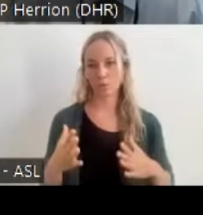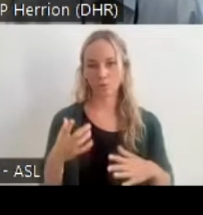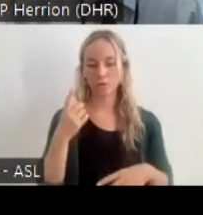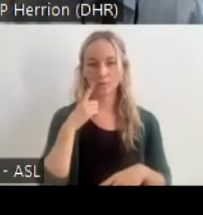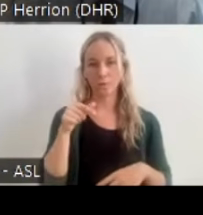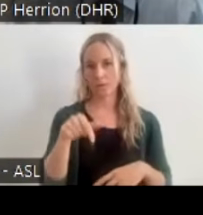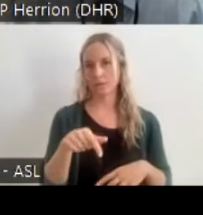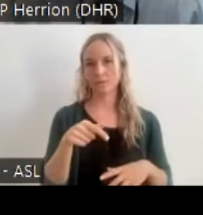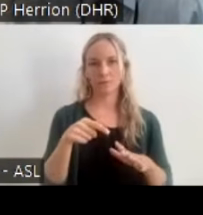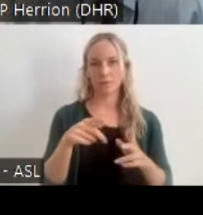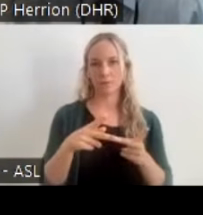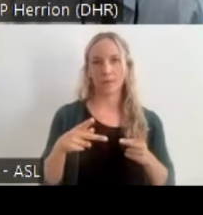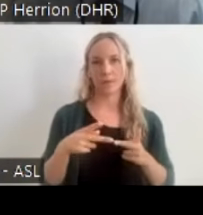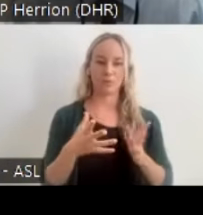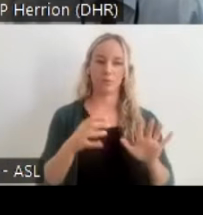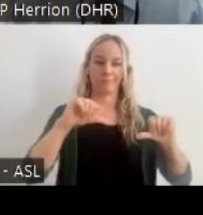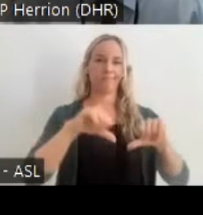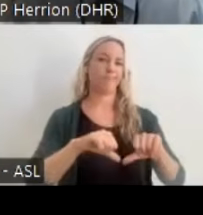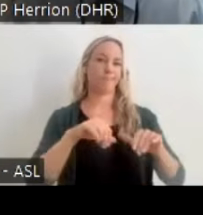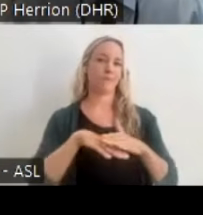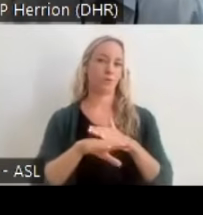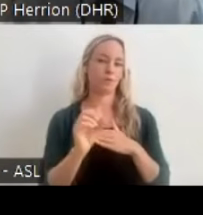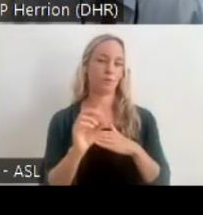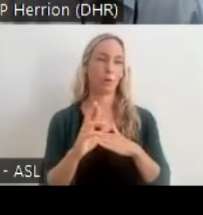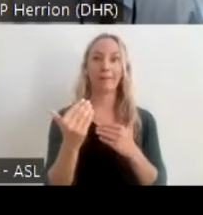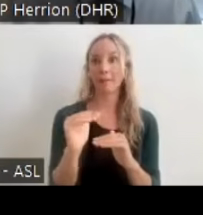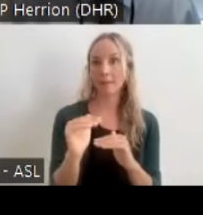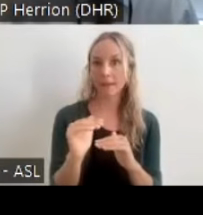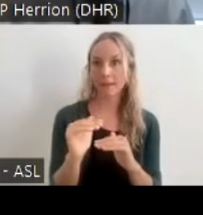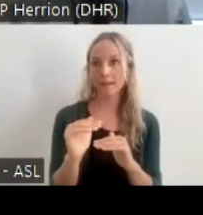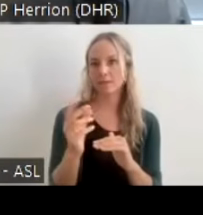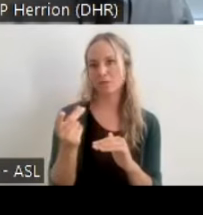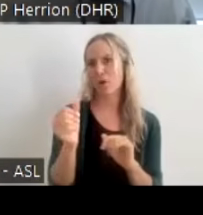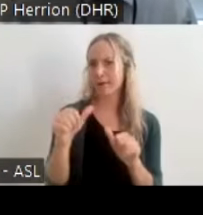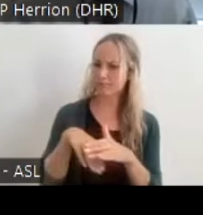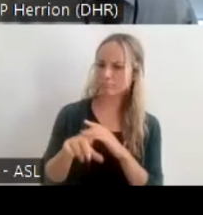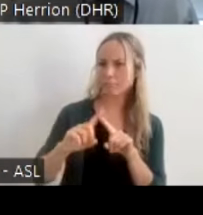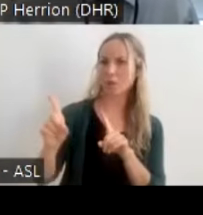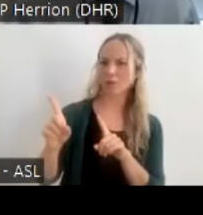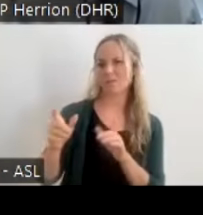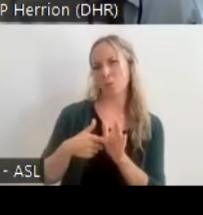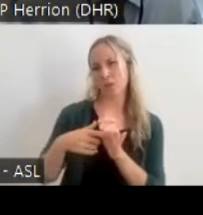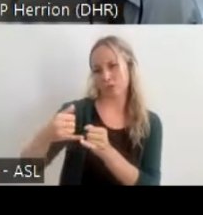the facility, The service animal does have to be under the control of the